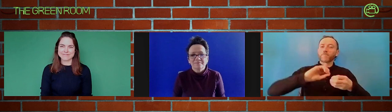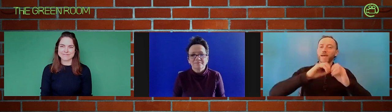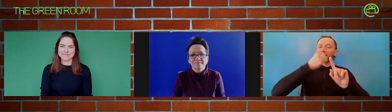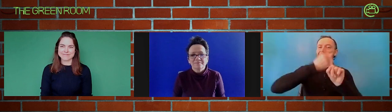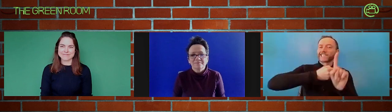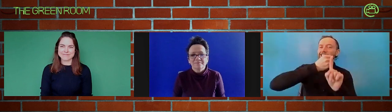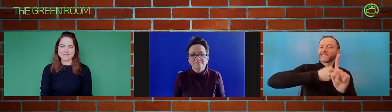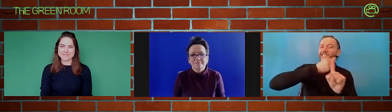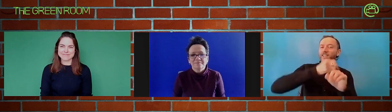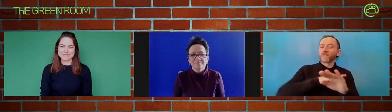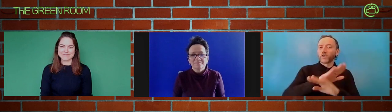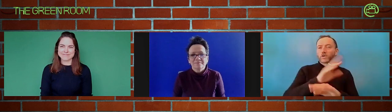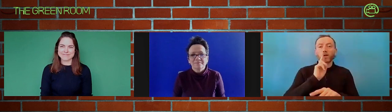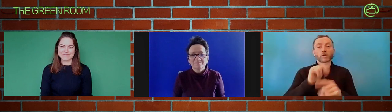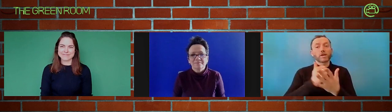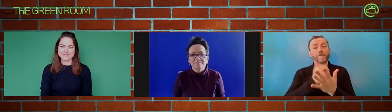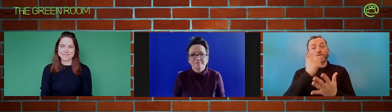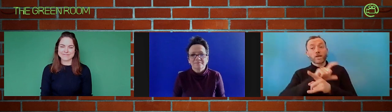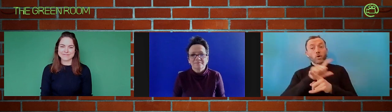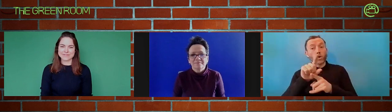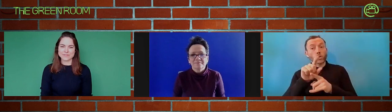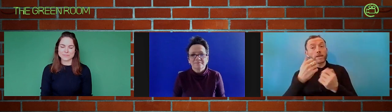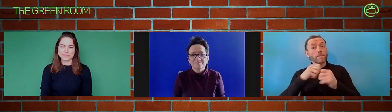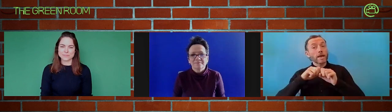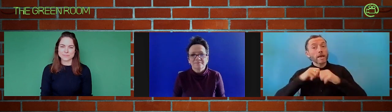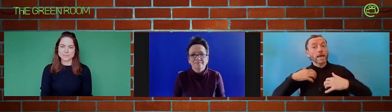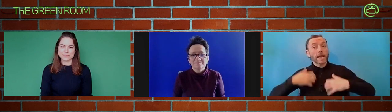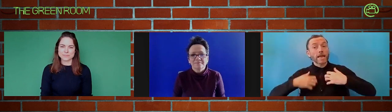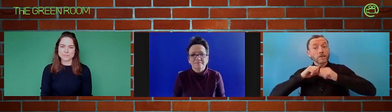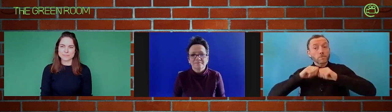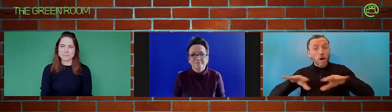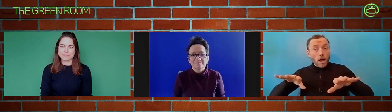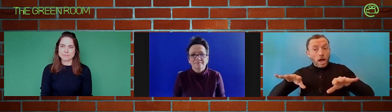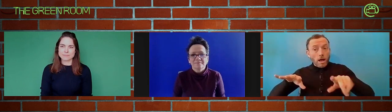that may inspire some people. It's not necessarily a technical course, but